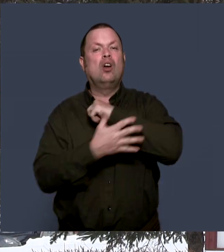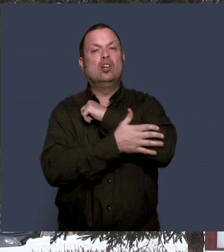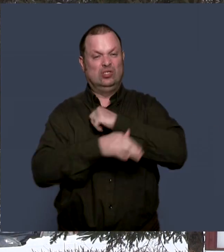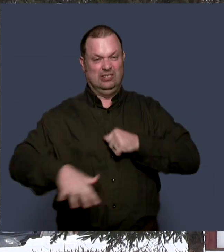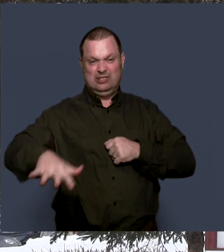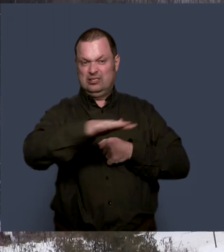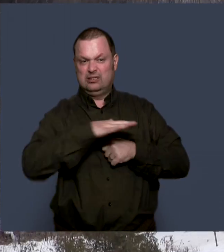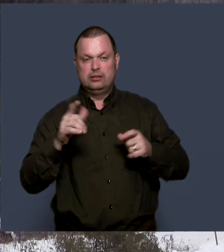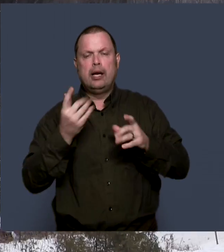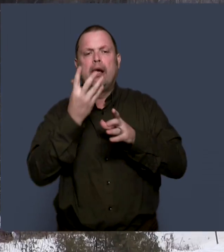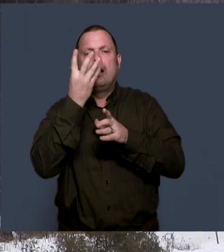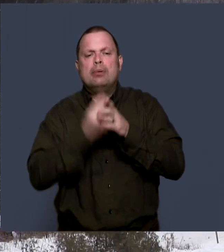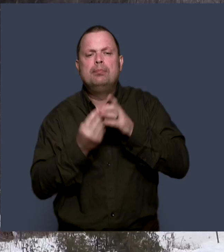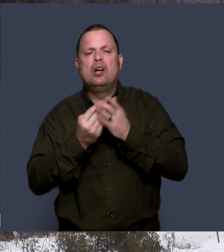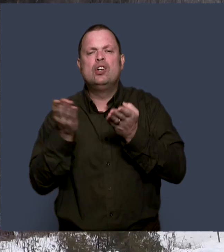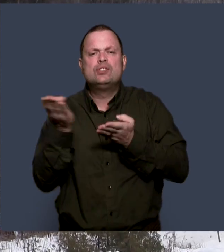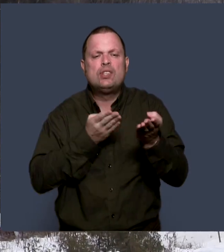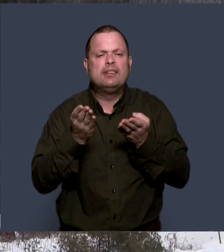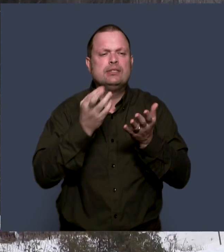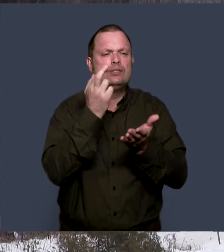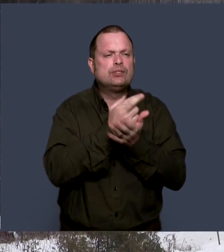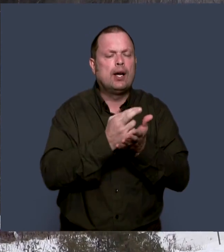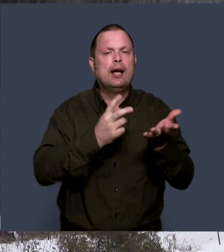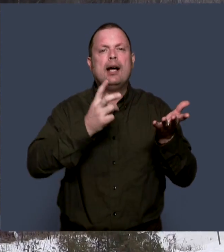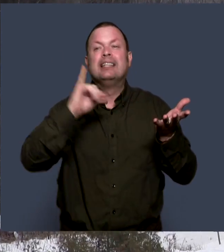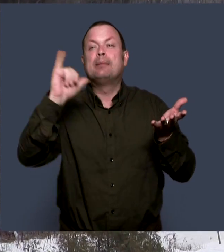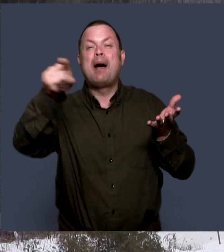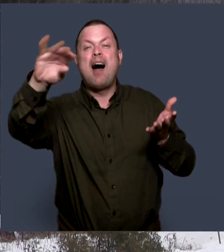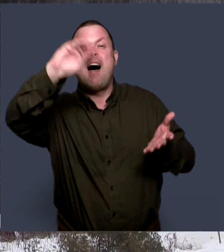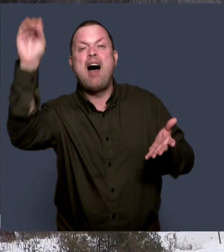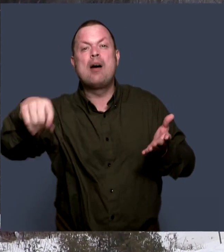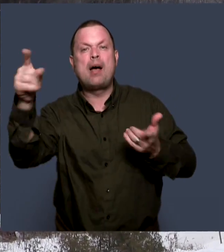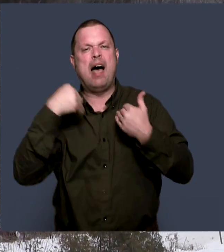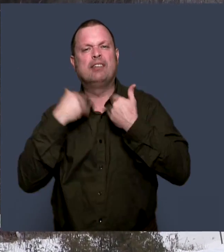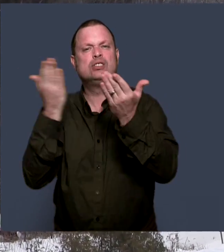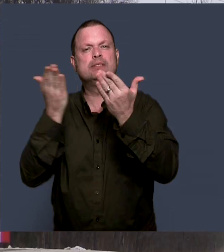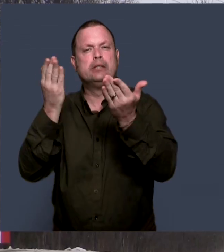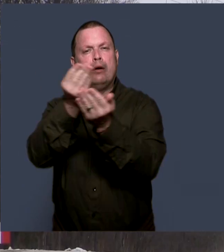there is sometimes a lack of resources because we're not located in the big city of Ottawa.